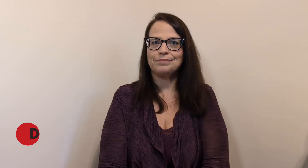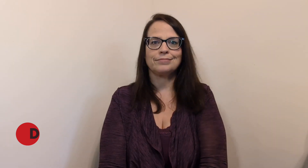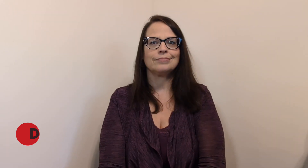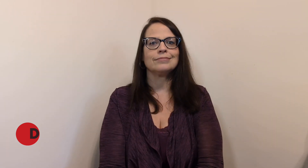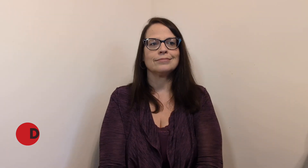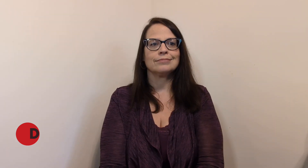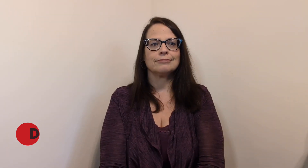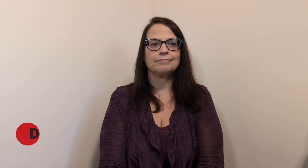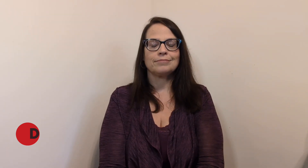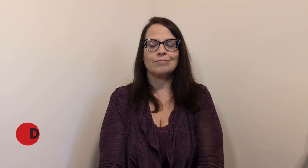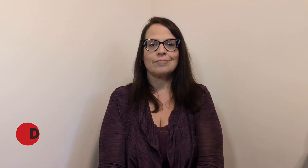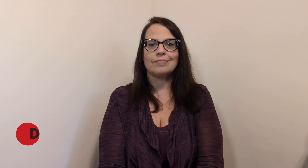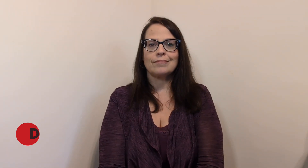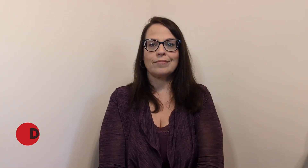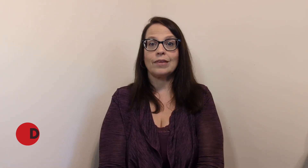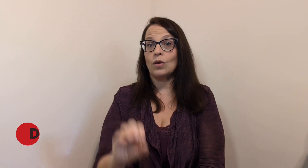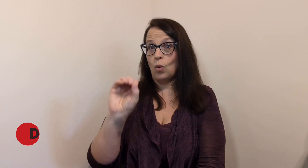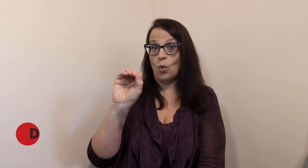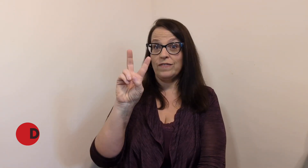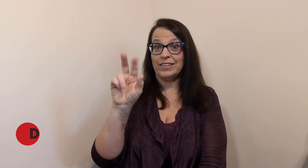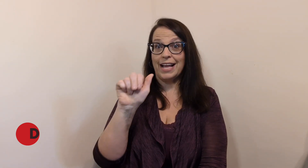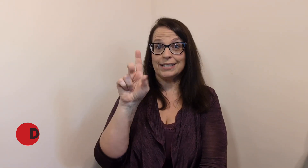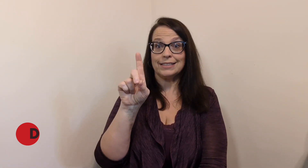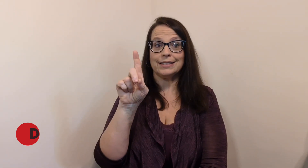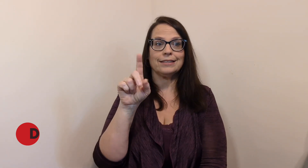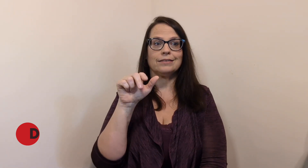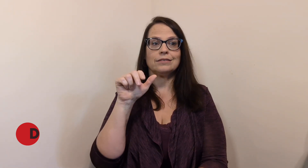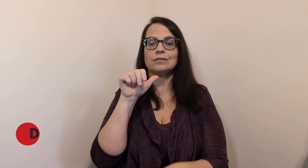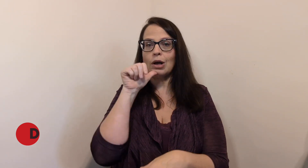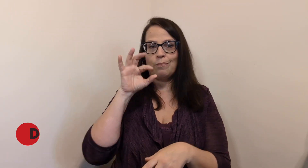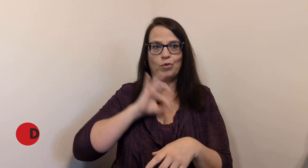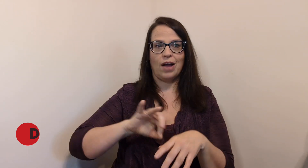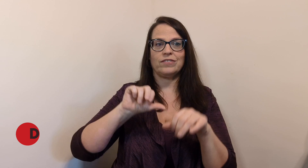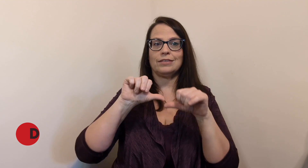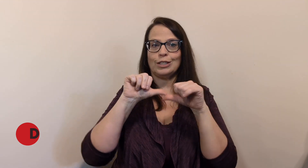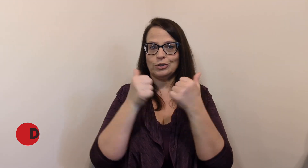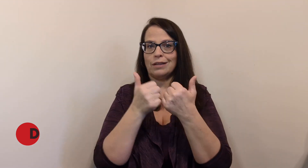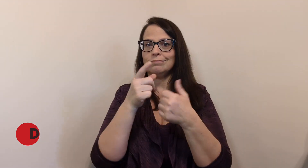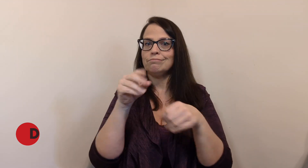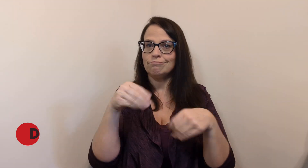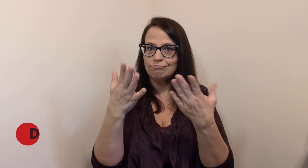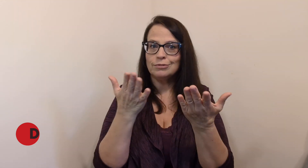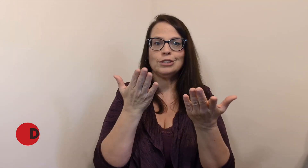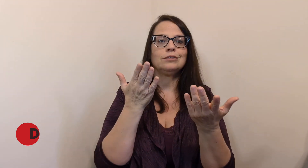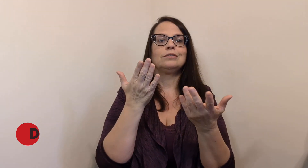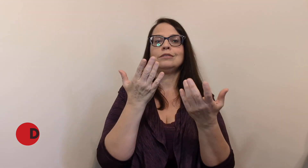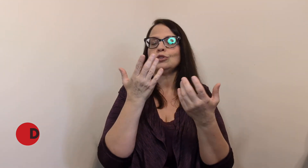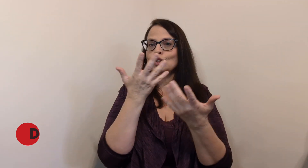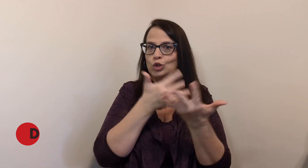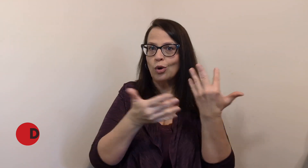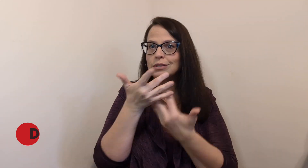OVAD is a non-profit association that provides social, sporting,